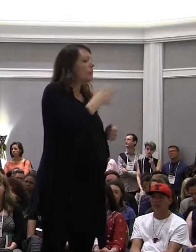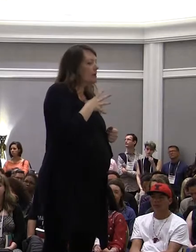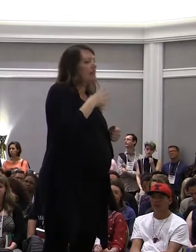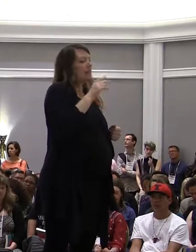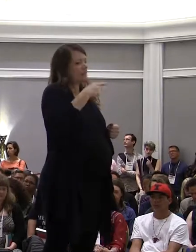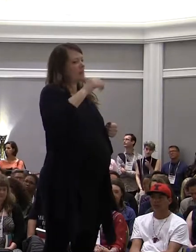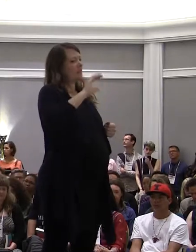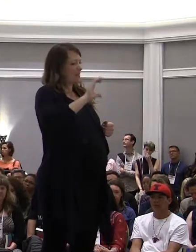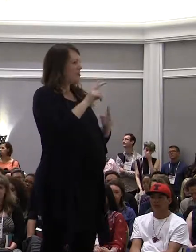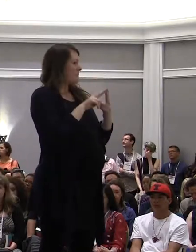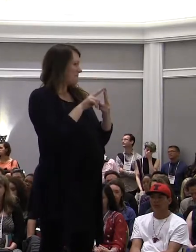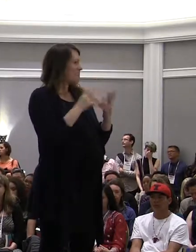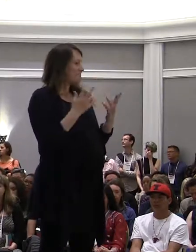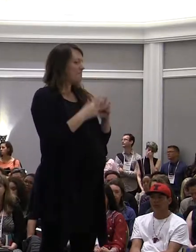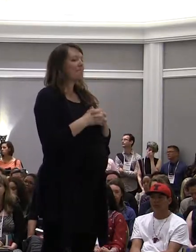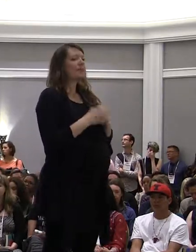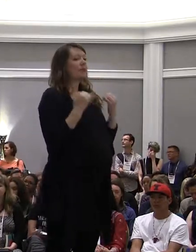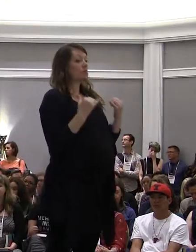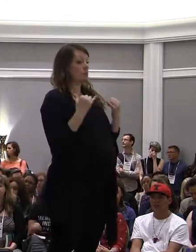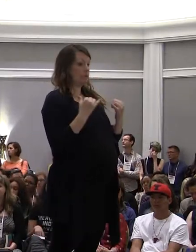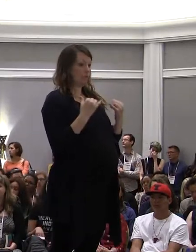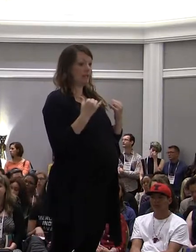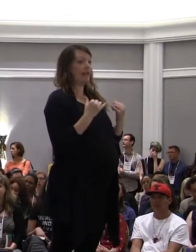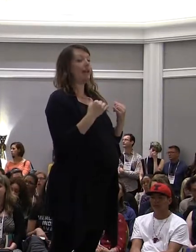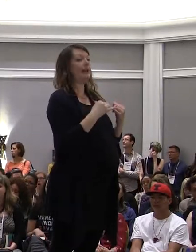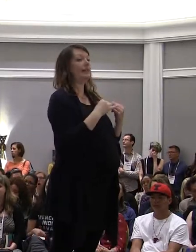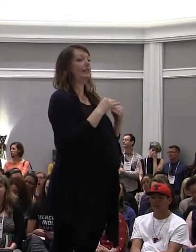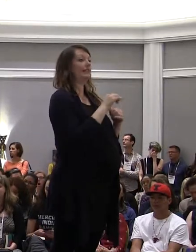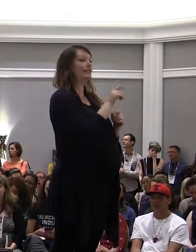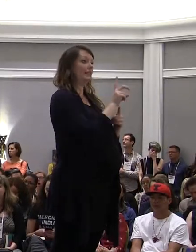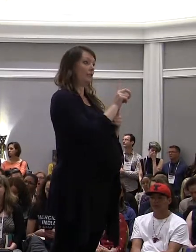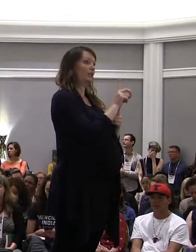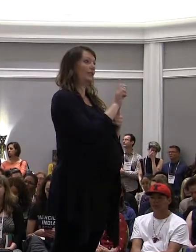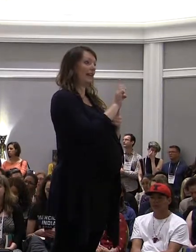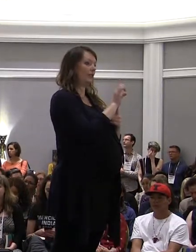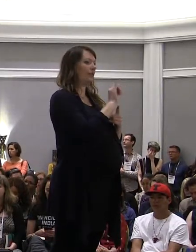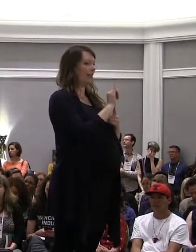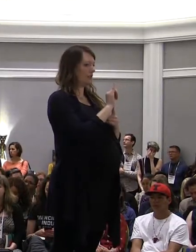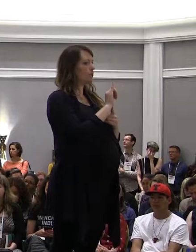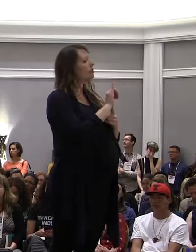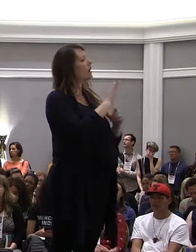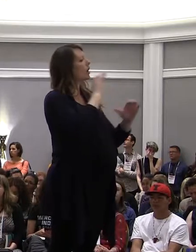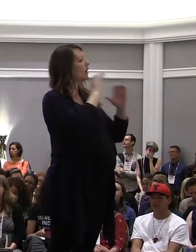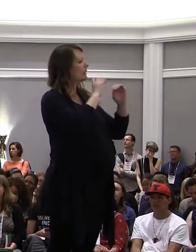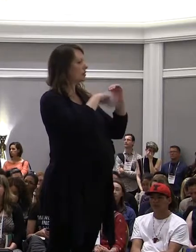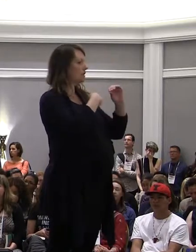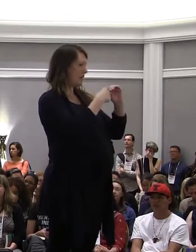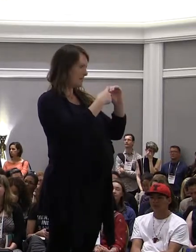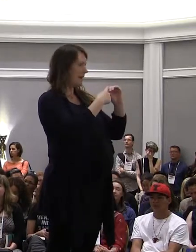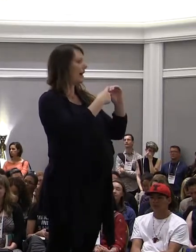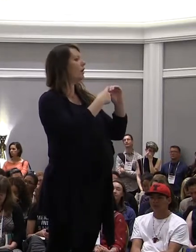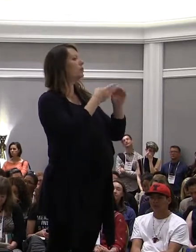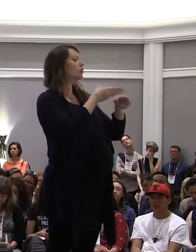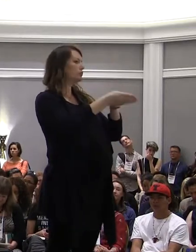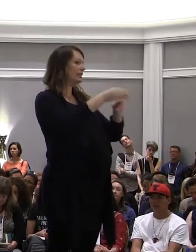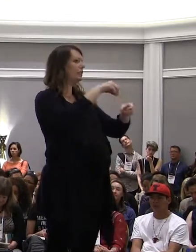Today's session that we had was Diversity, Equity and Inclusion, a conversation about careers in regional Theatre. This is our second one with TCG.